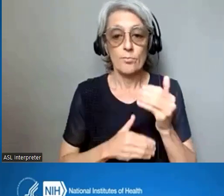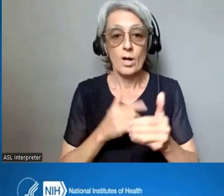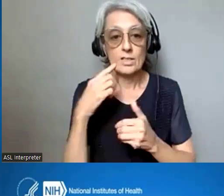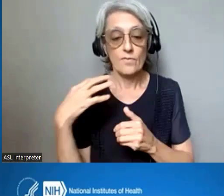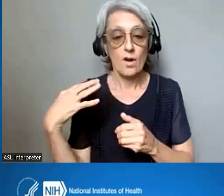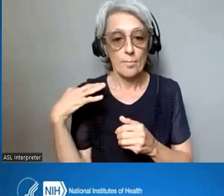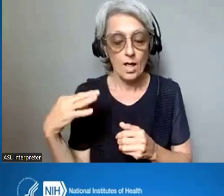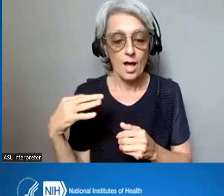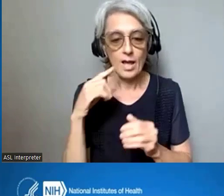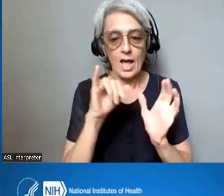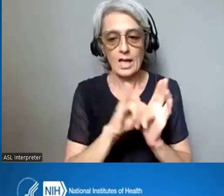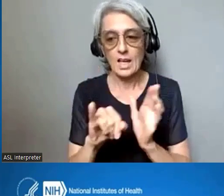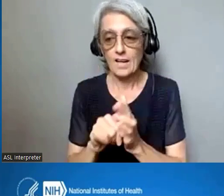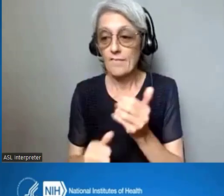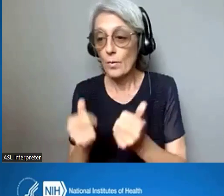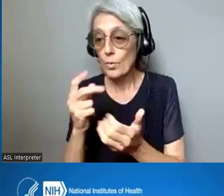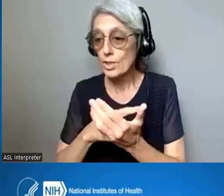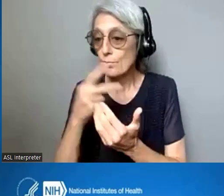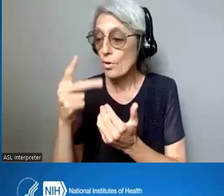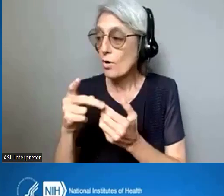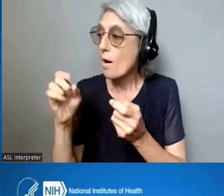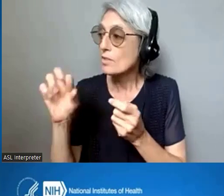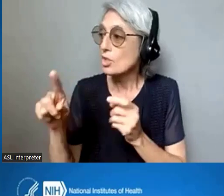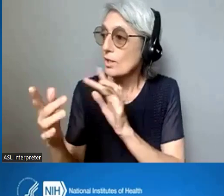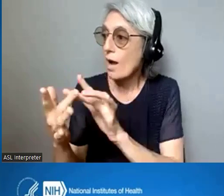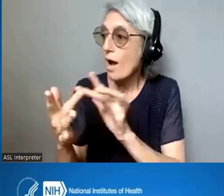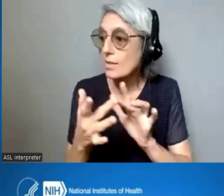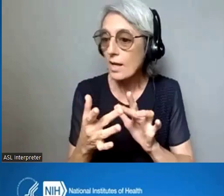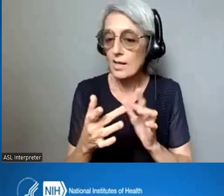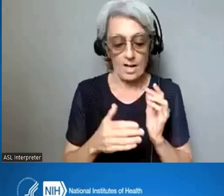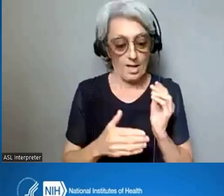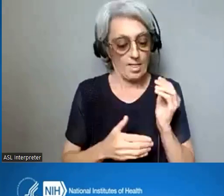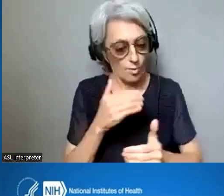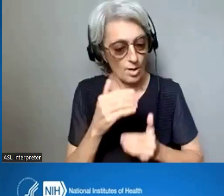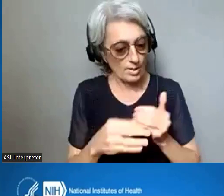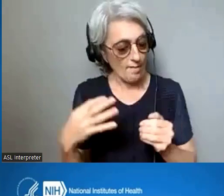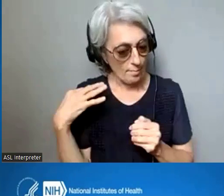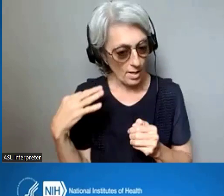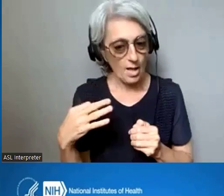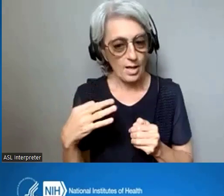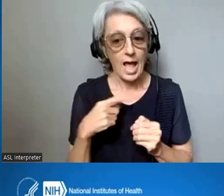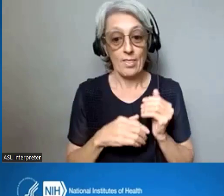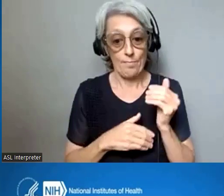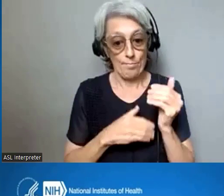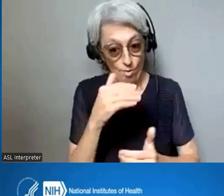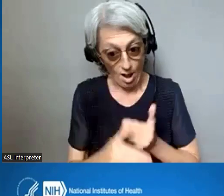to contact, the process for applying, and the process for identifying program officers to contact,